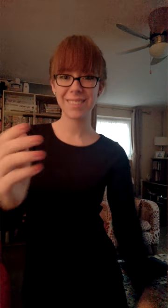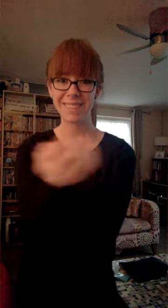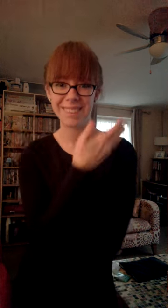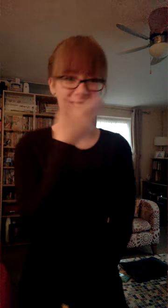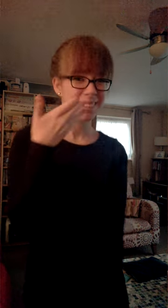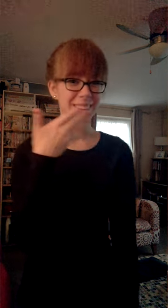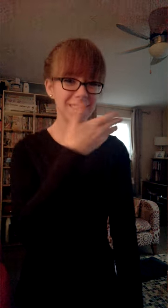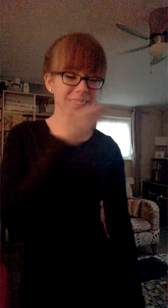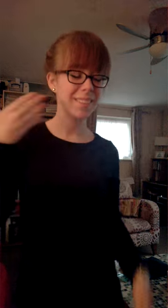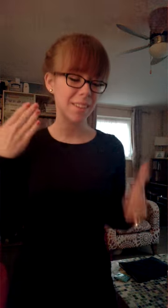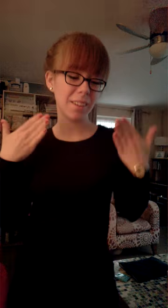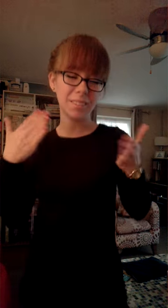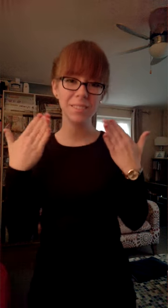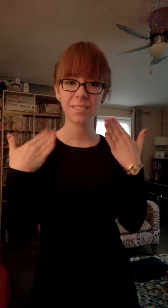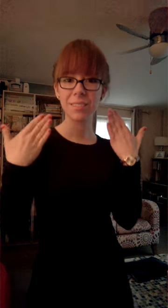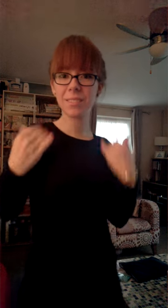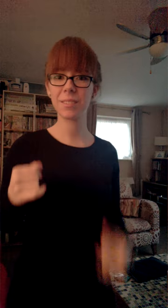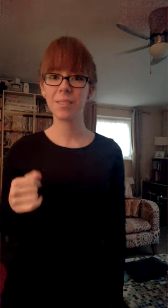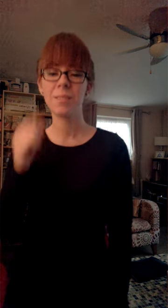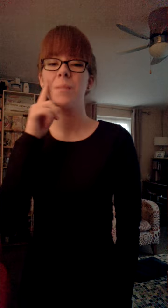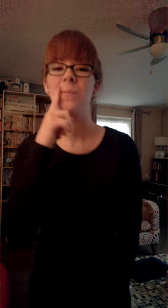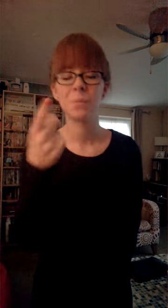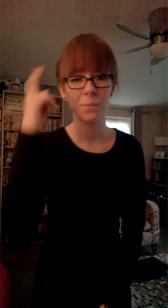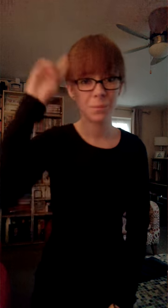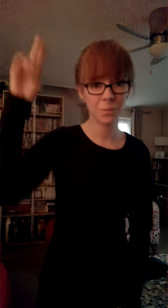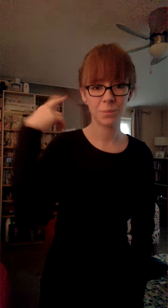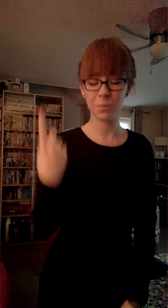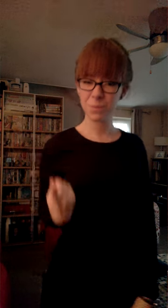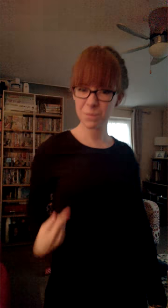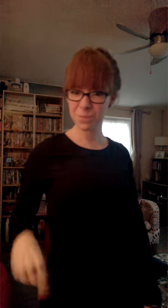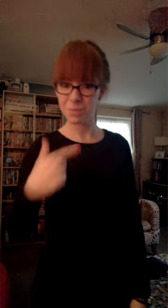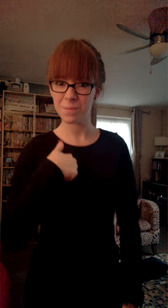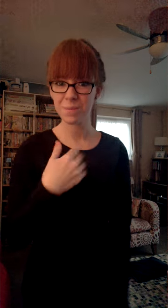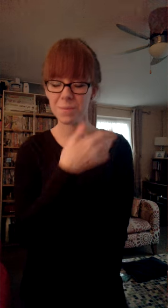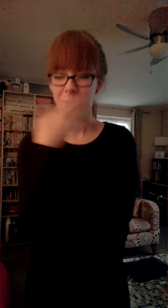I'm too hot (hot damn) Say my name you know who I am